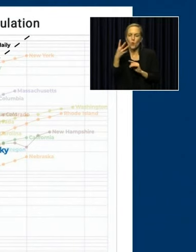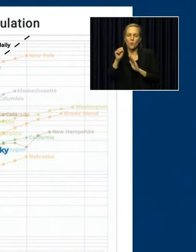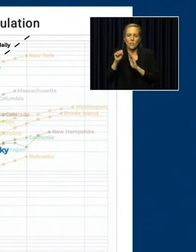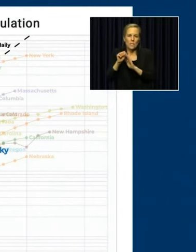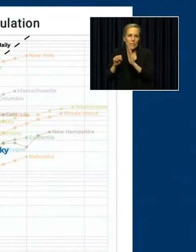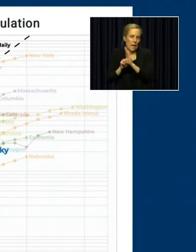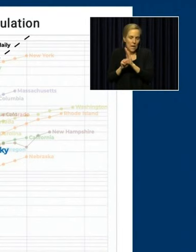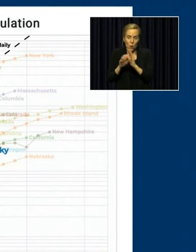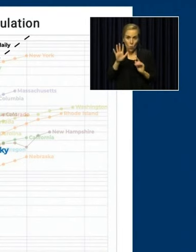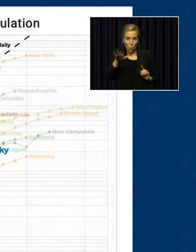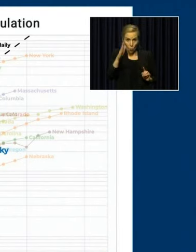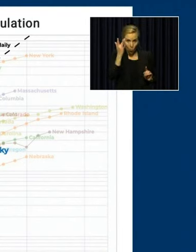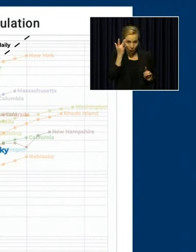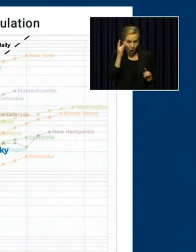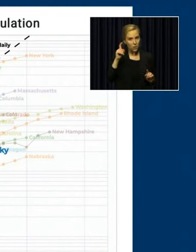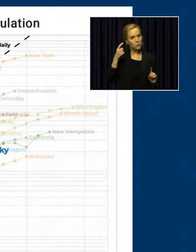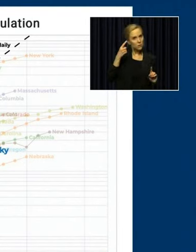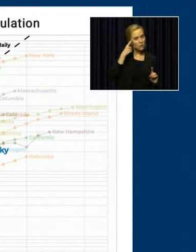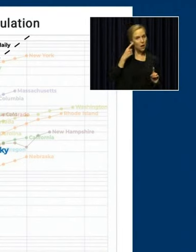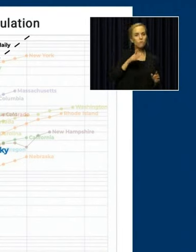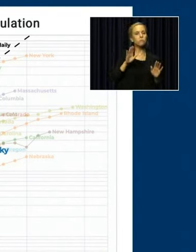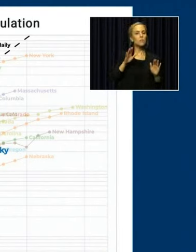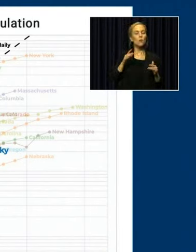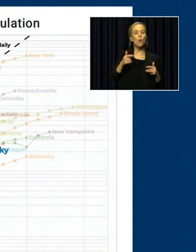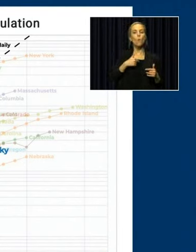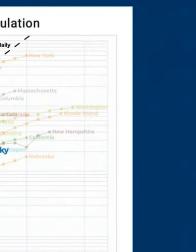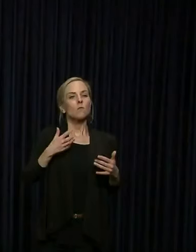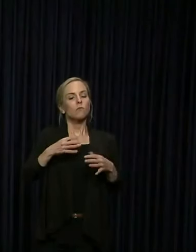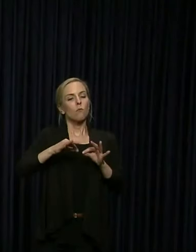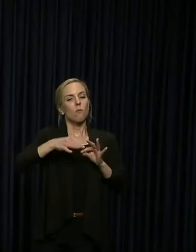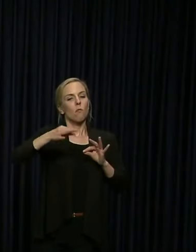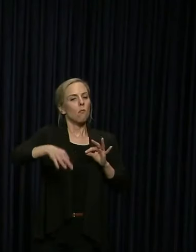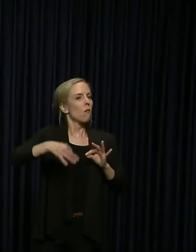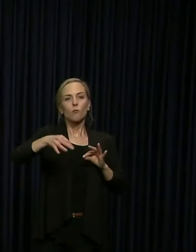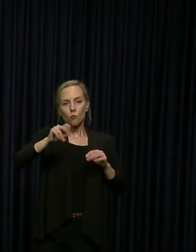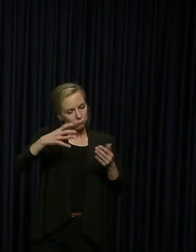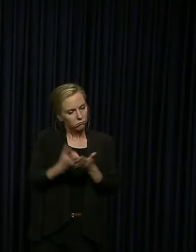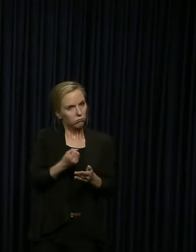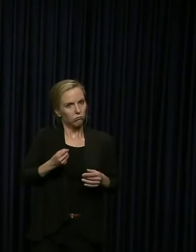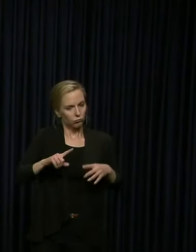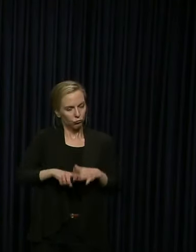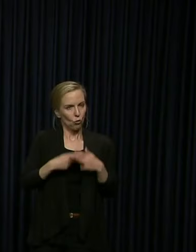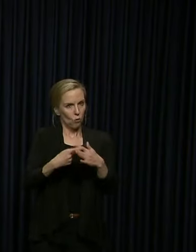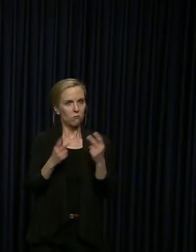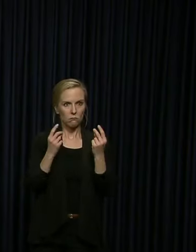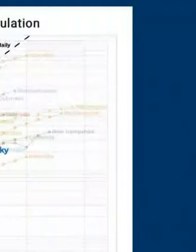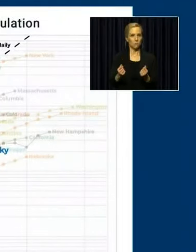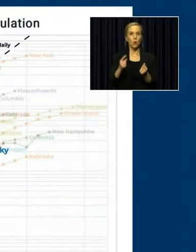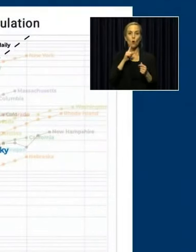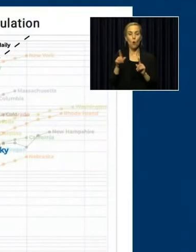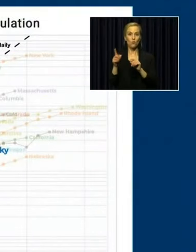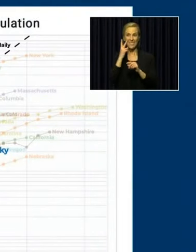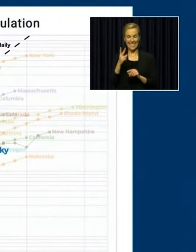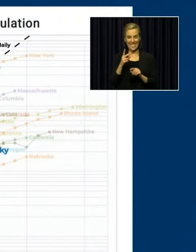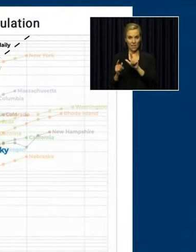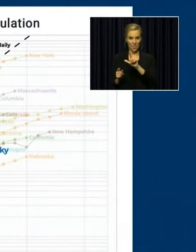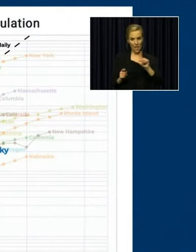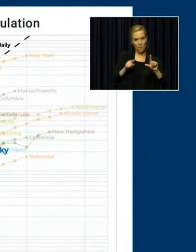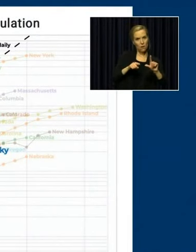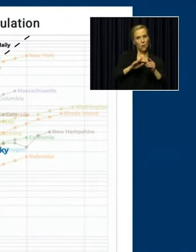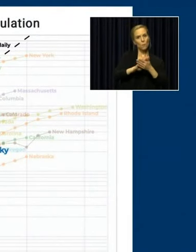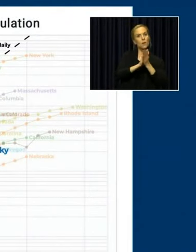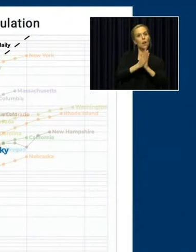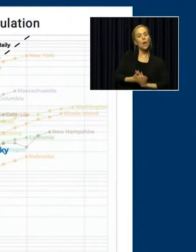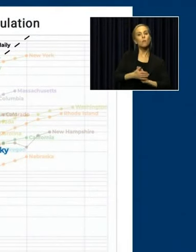WE NOW HAVE 334 GUARD MEN,